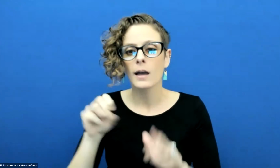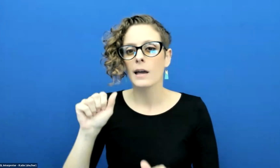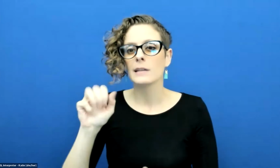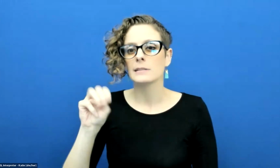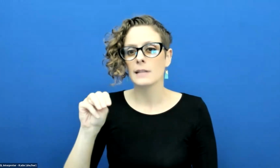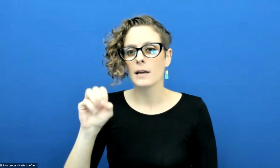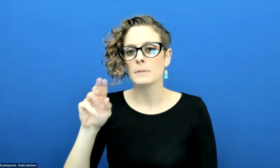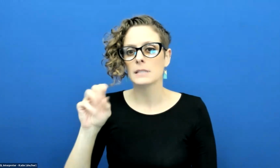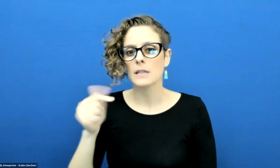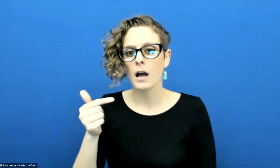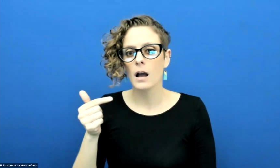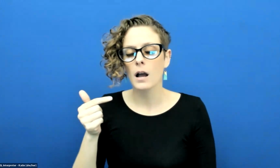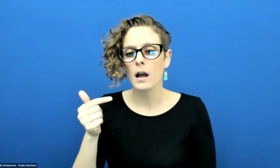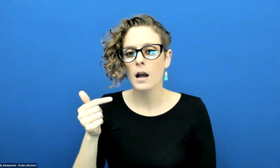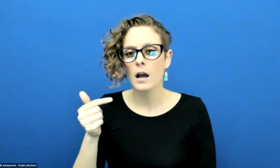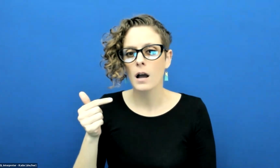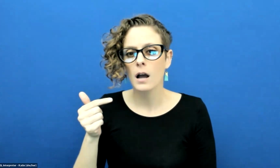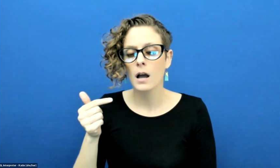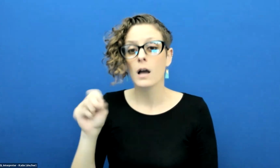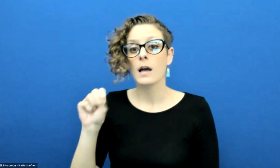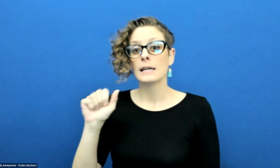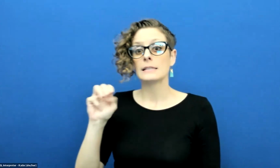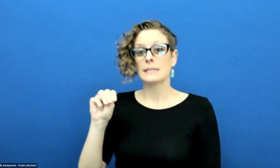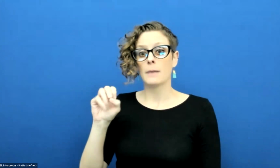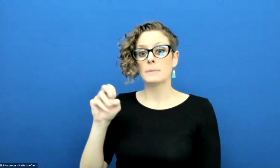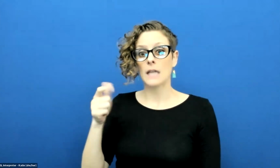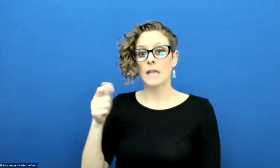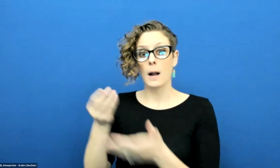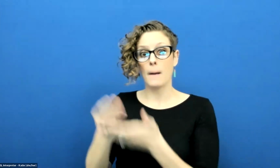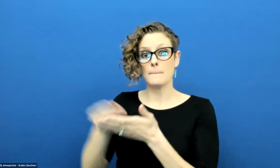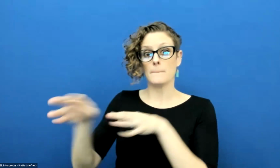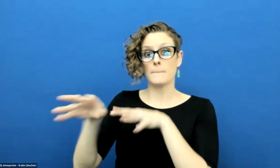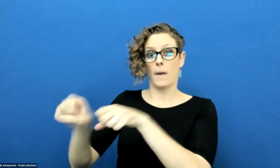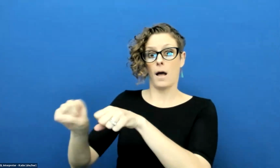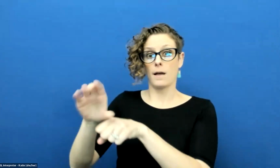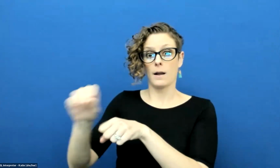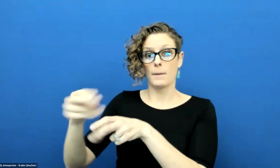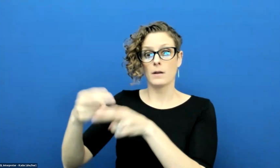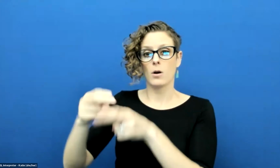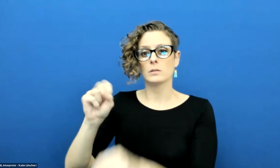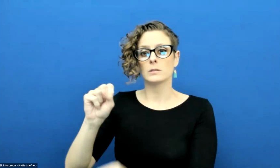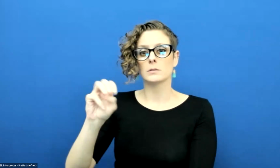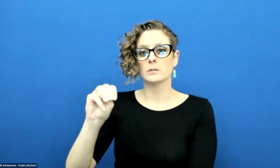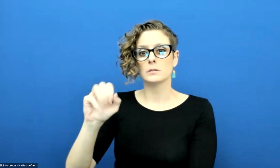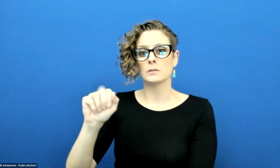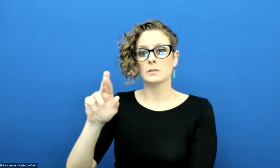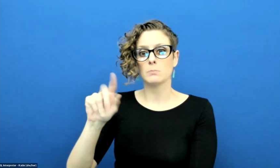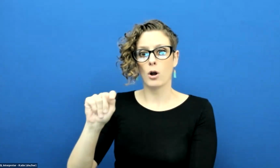when Samsung bought the company SmartThings they were manufacturing Hardware such as hubs